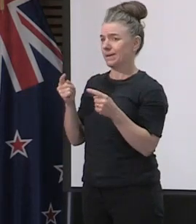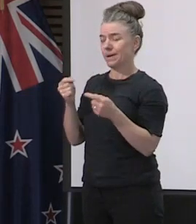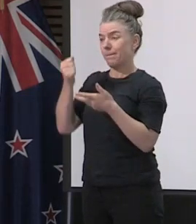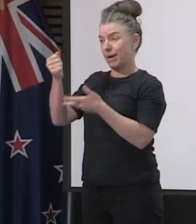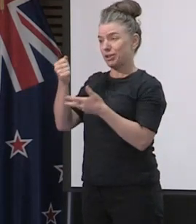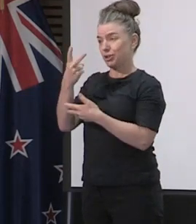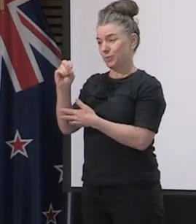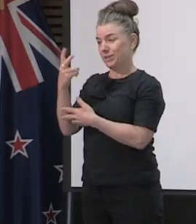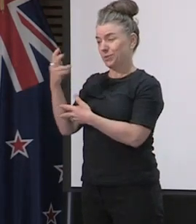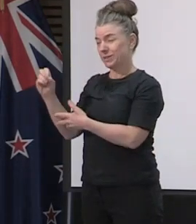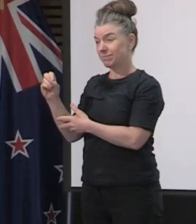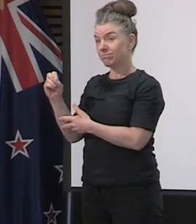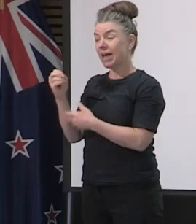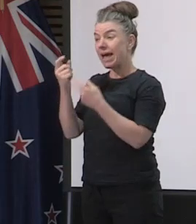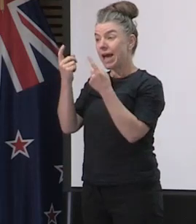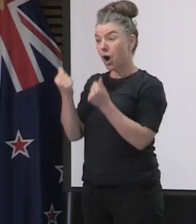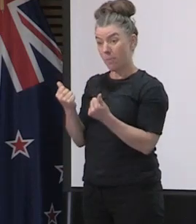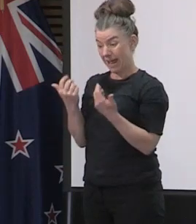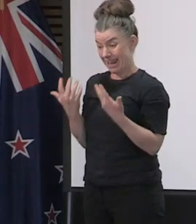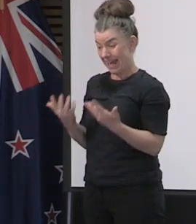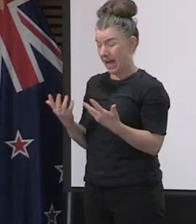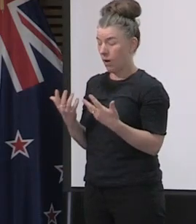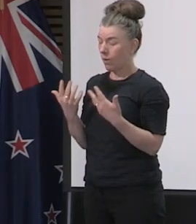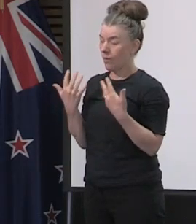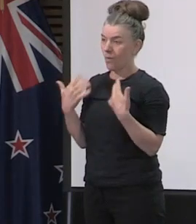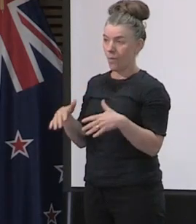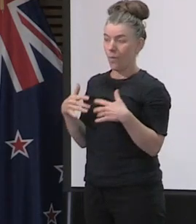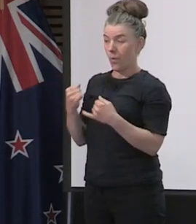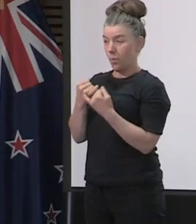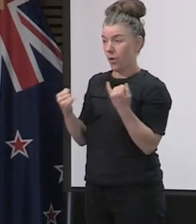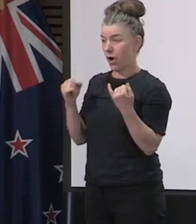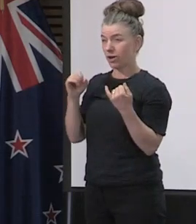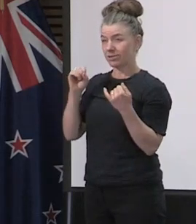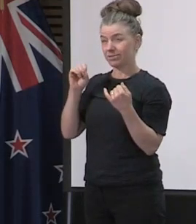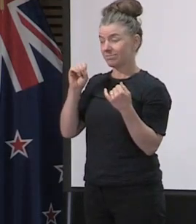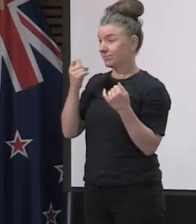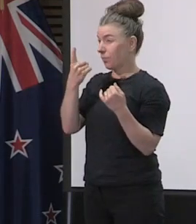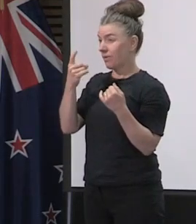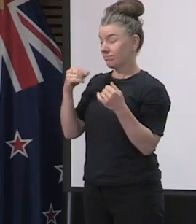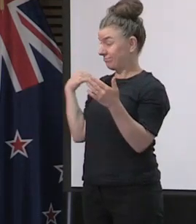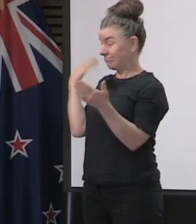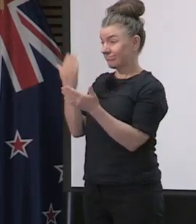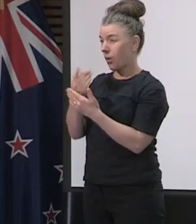2020 will be delivered within the most challenging economic conditions faced by any